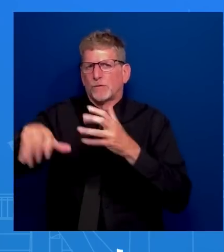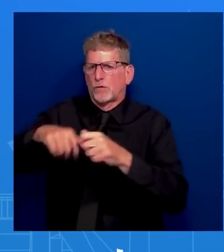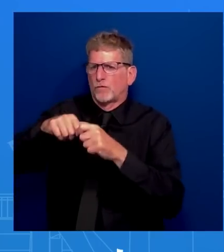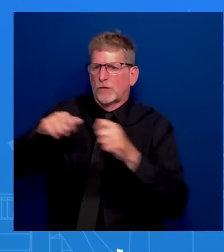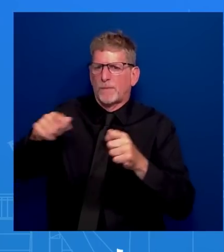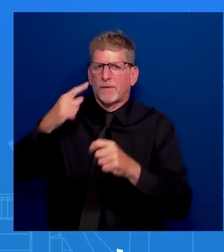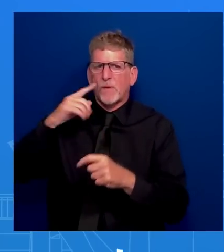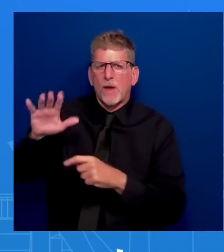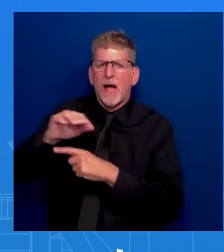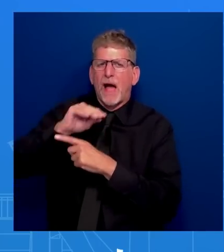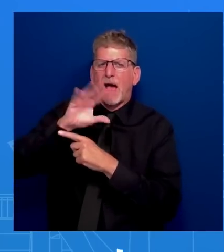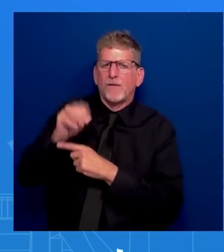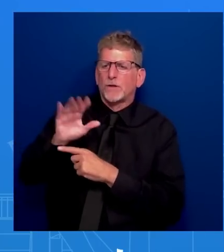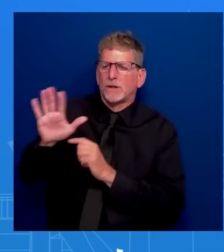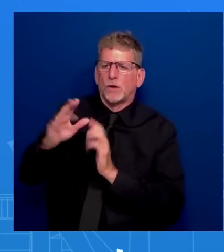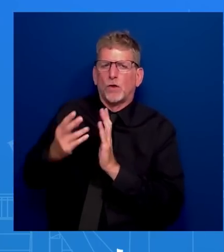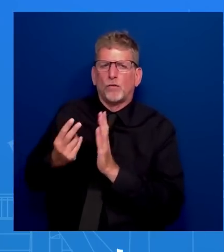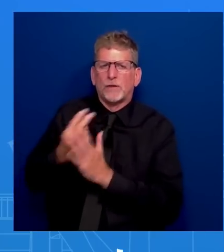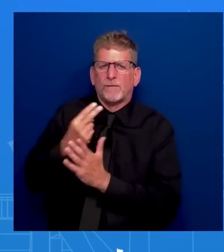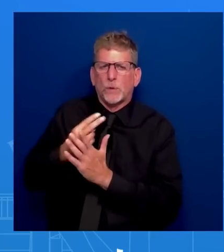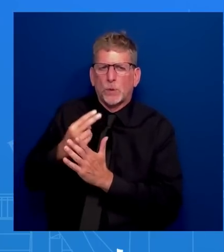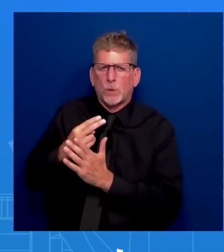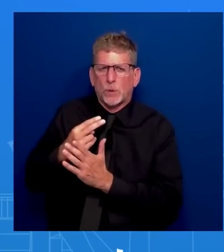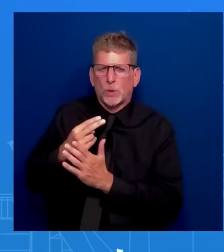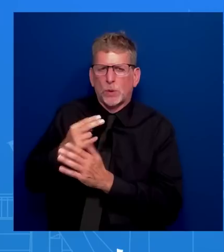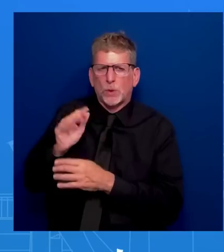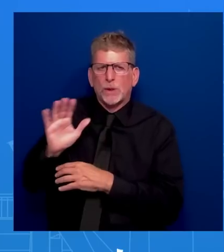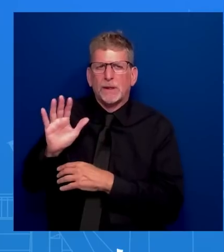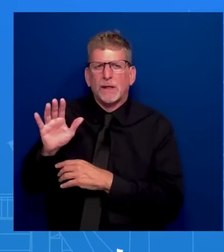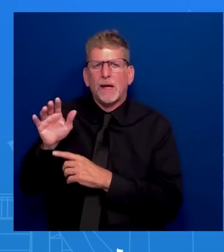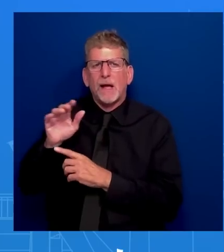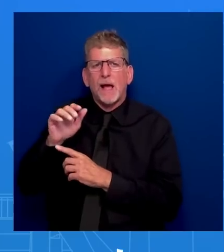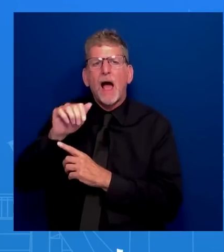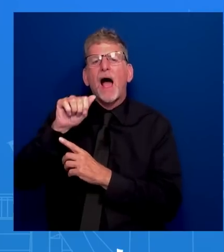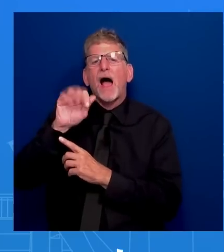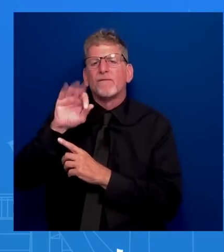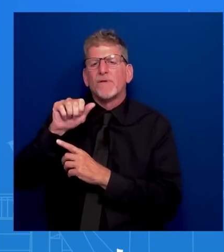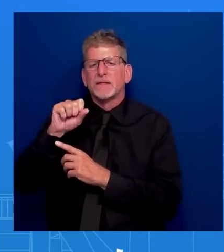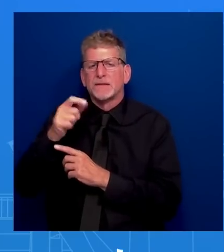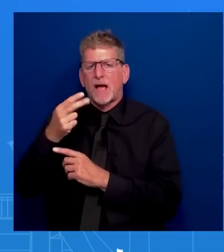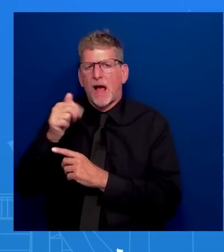we will have an opportunity to look at the full picture. Once they're done, we will give you the full -- have the full picture